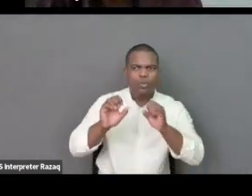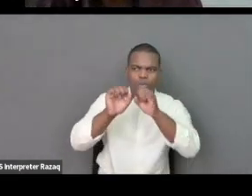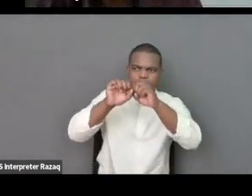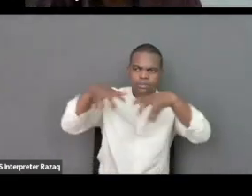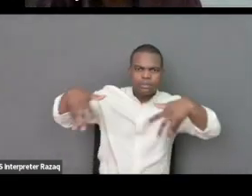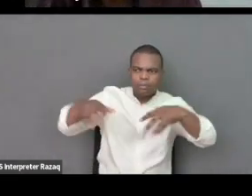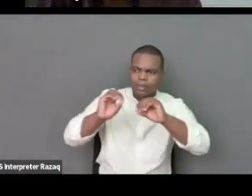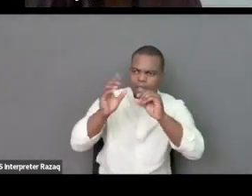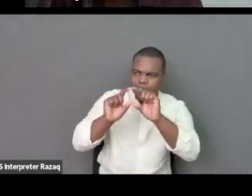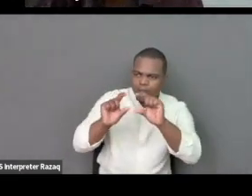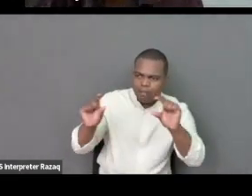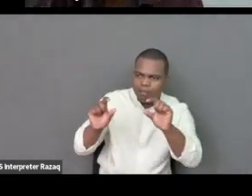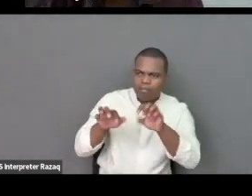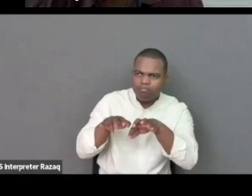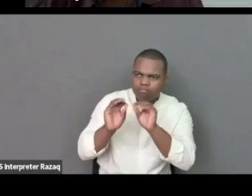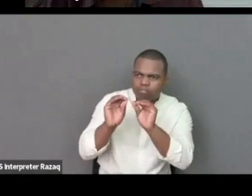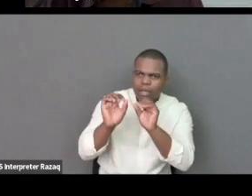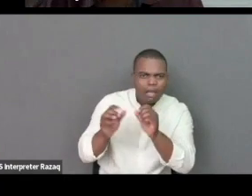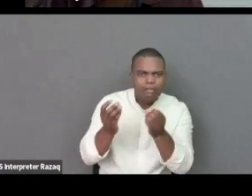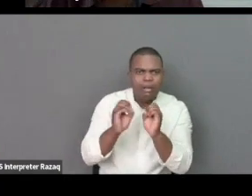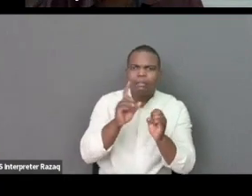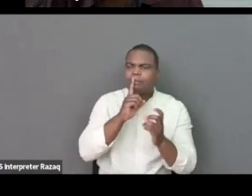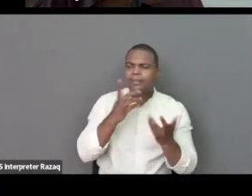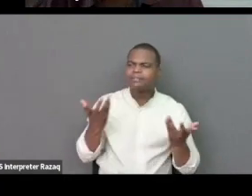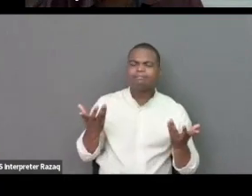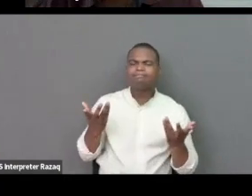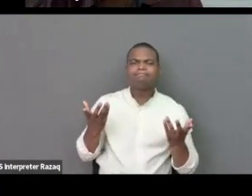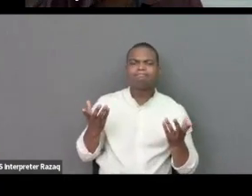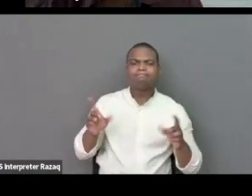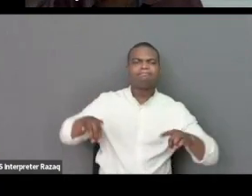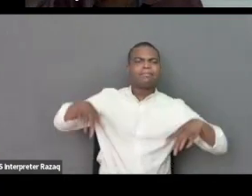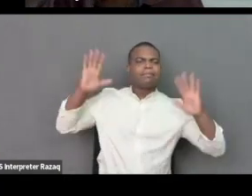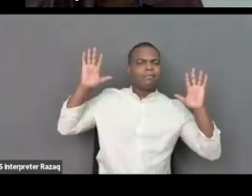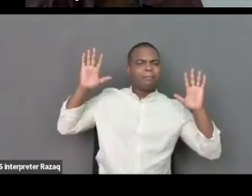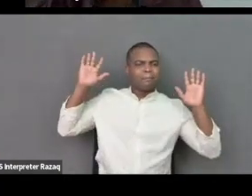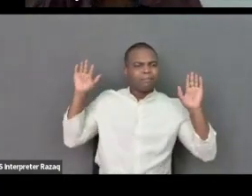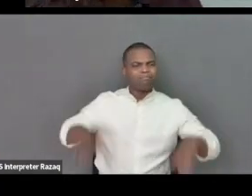in the first part of the